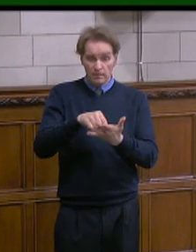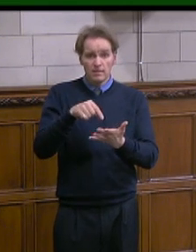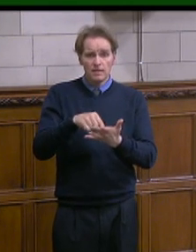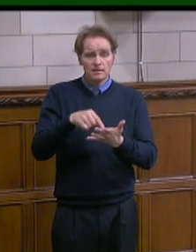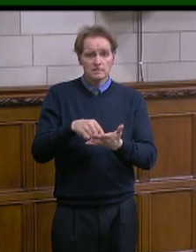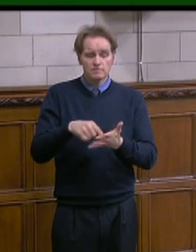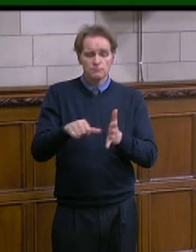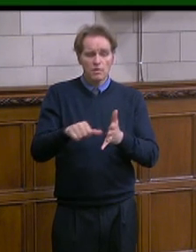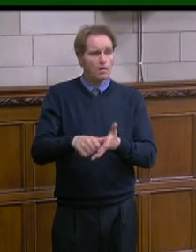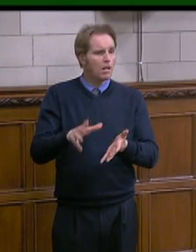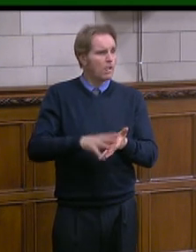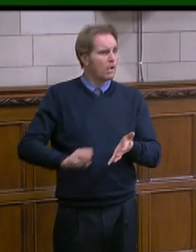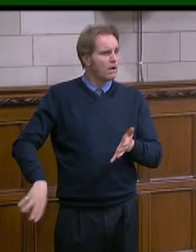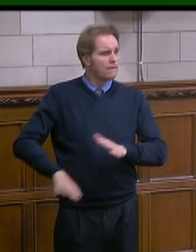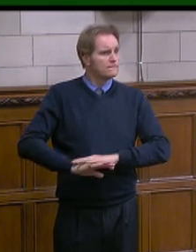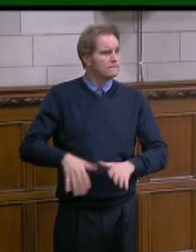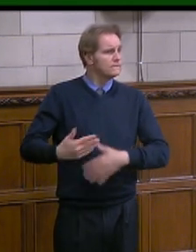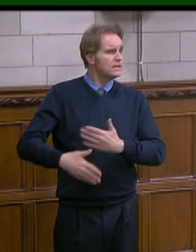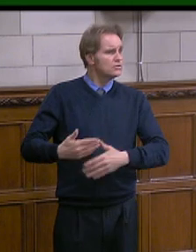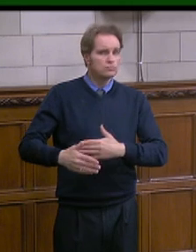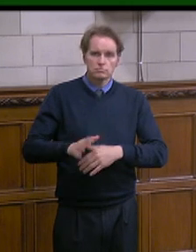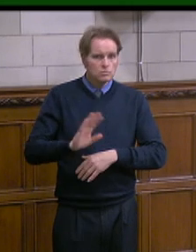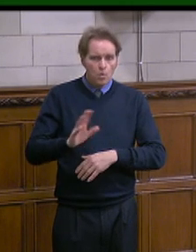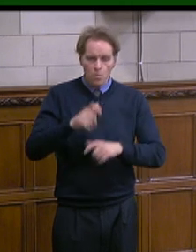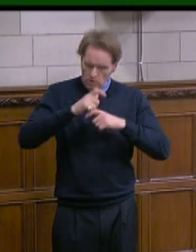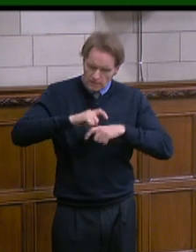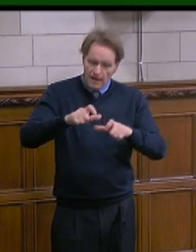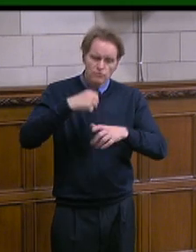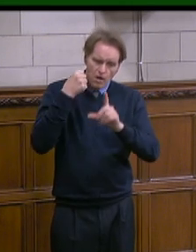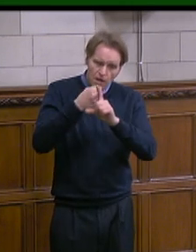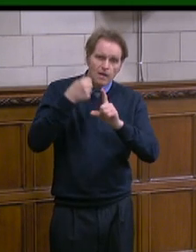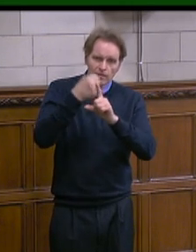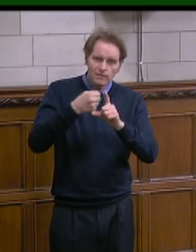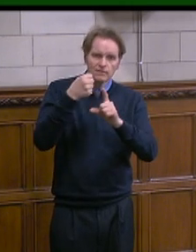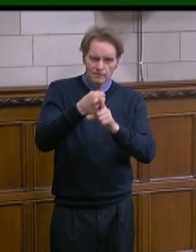The Government, I think, recognise not only the inconsistency of their position, not only